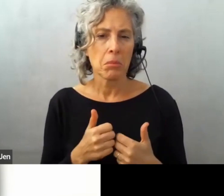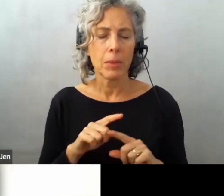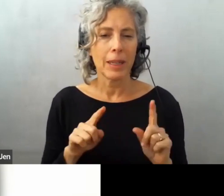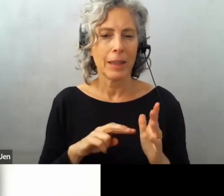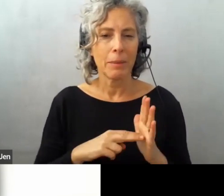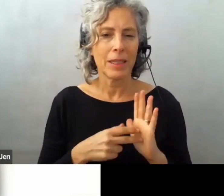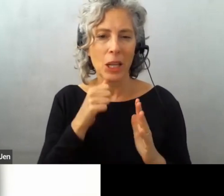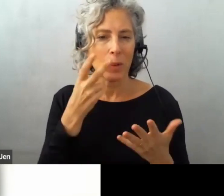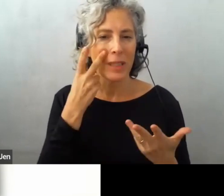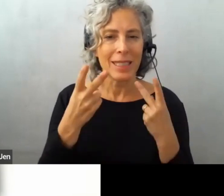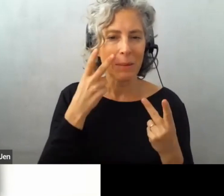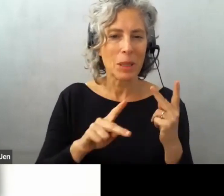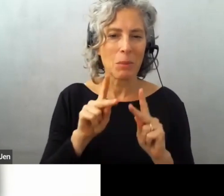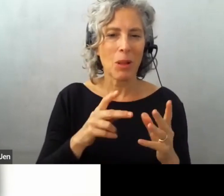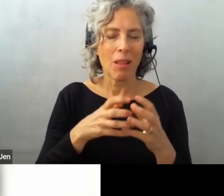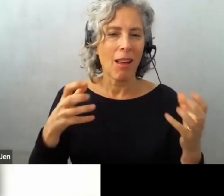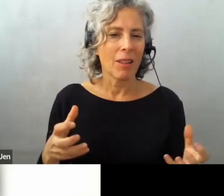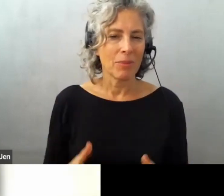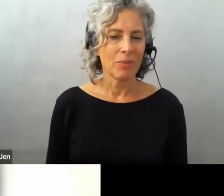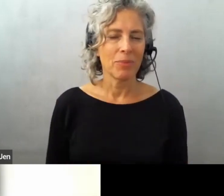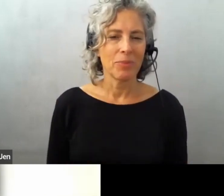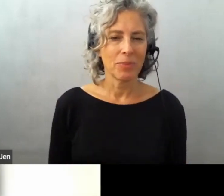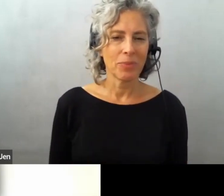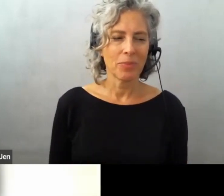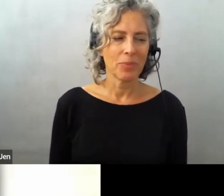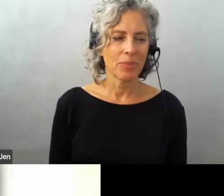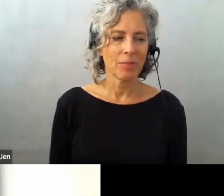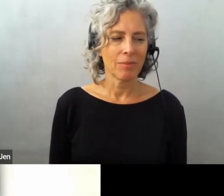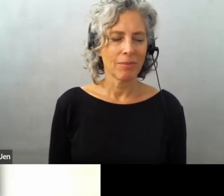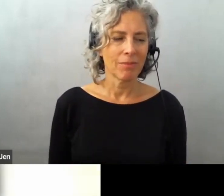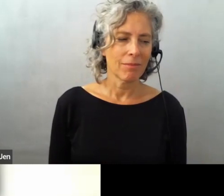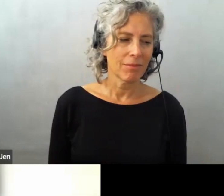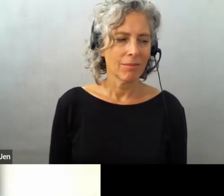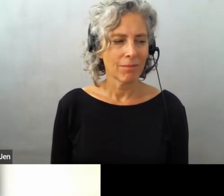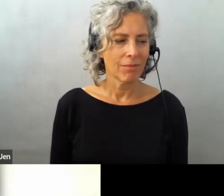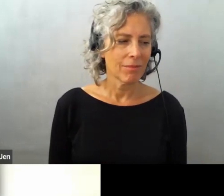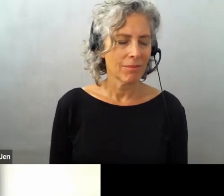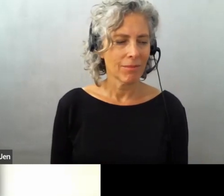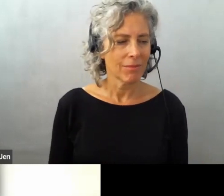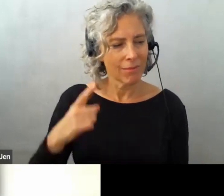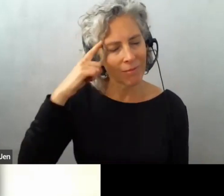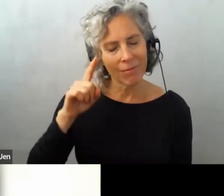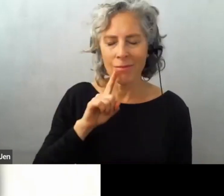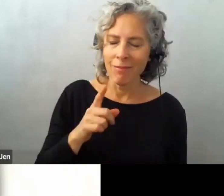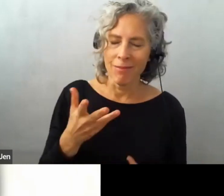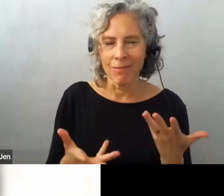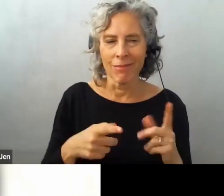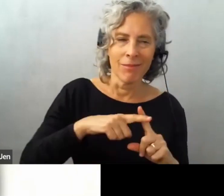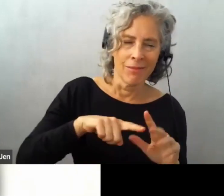get to see people very much. So I think that it's been kind of hit or miss. I've also noticed